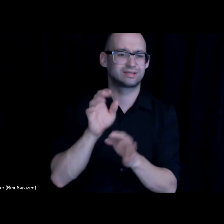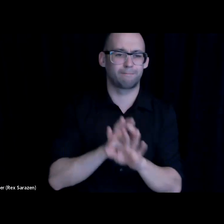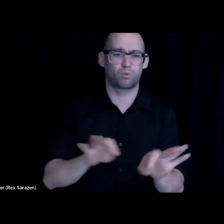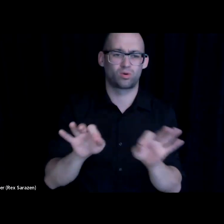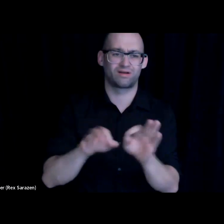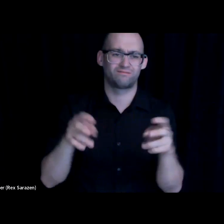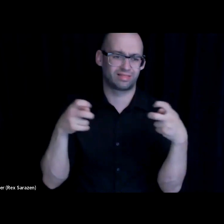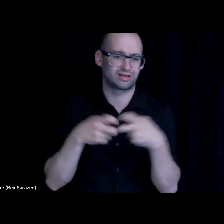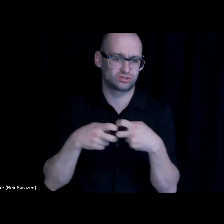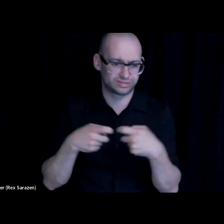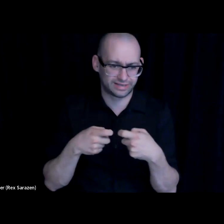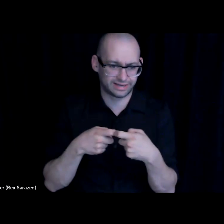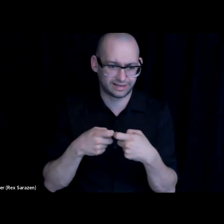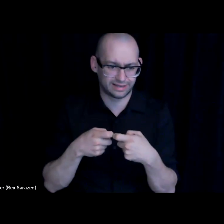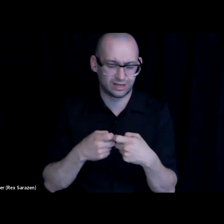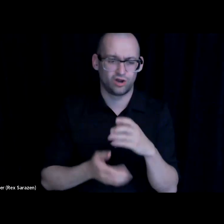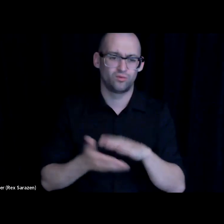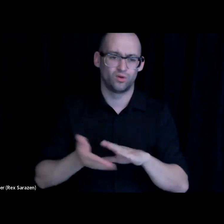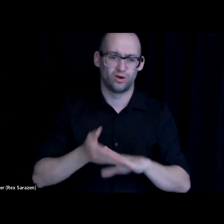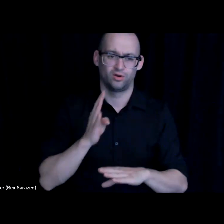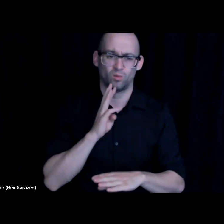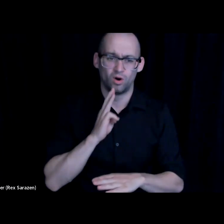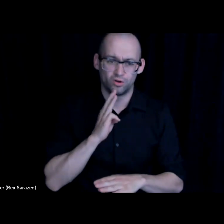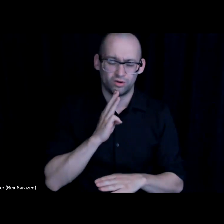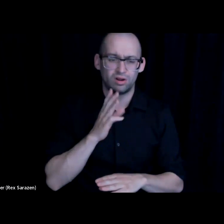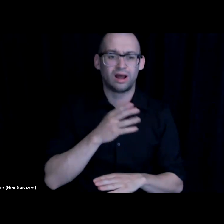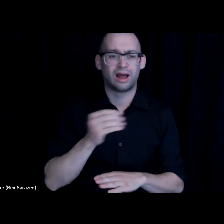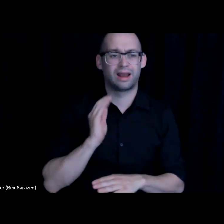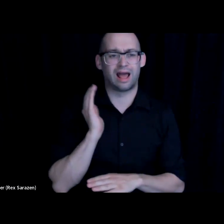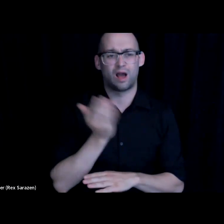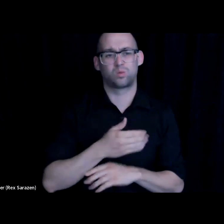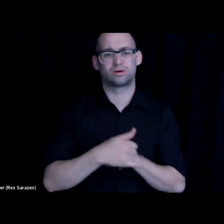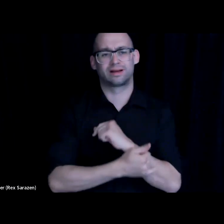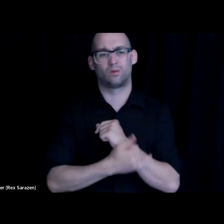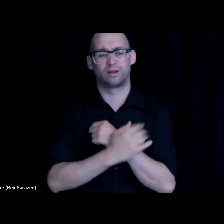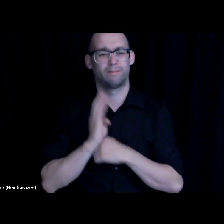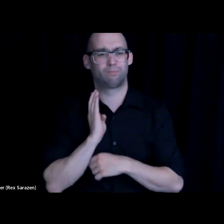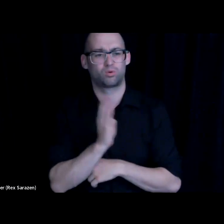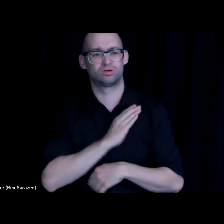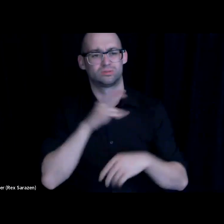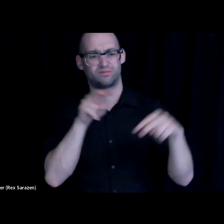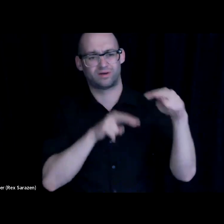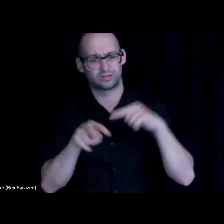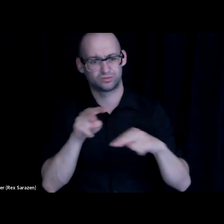as running water, and our County Board of Supervisors and our Superintendent are championing